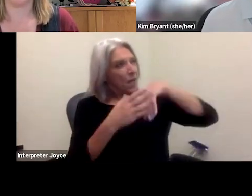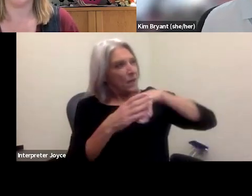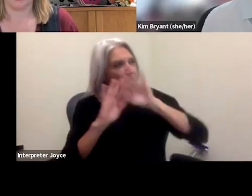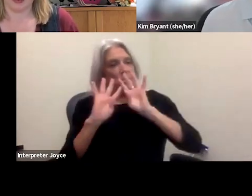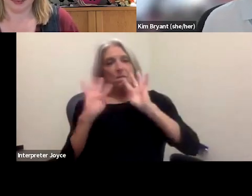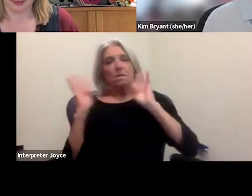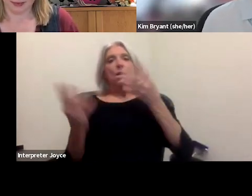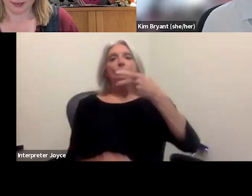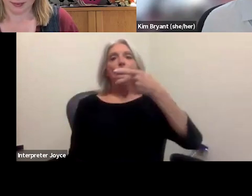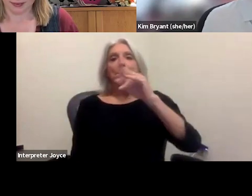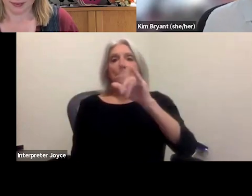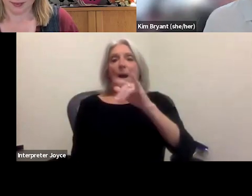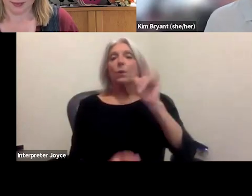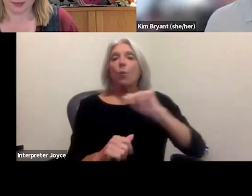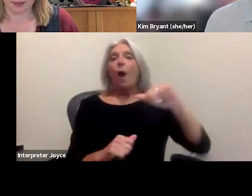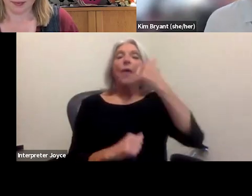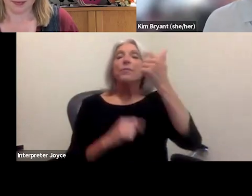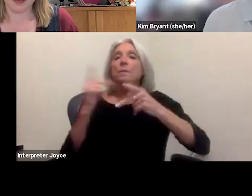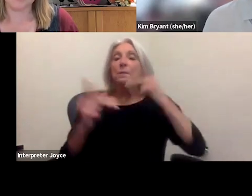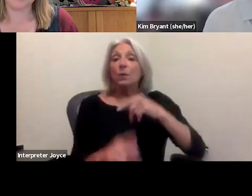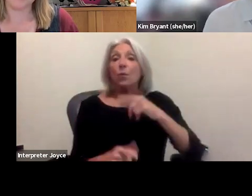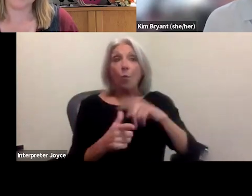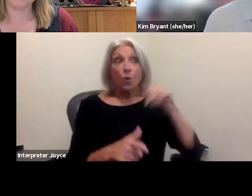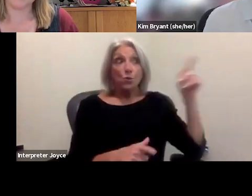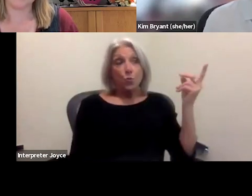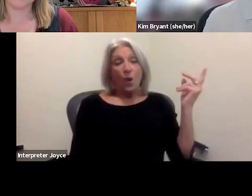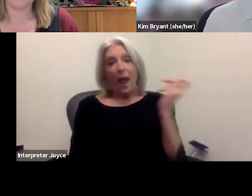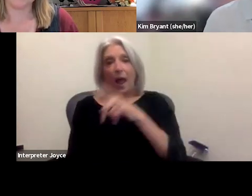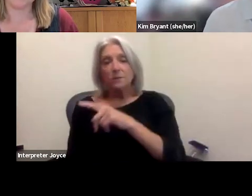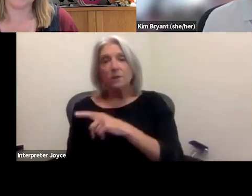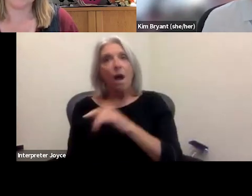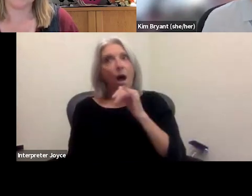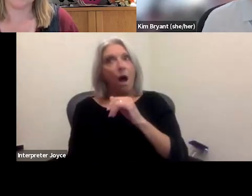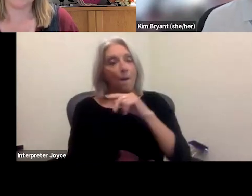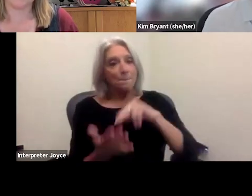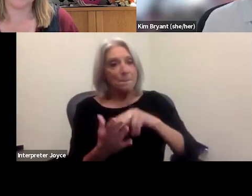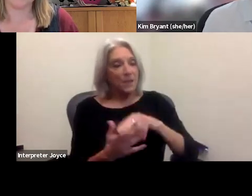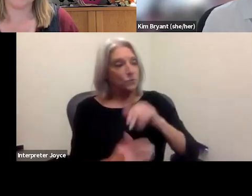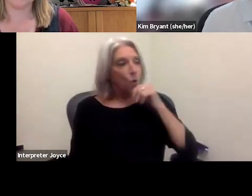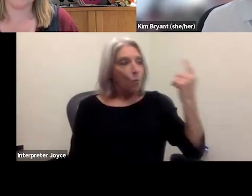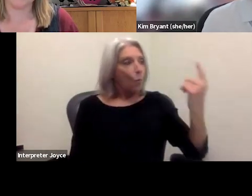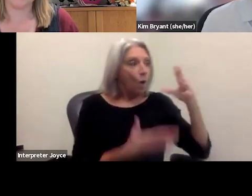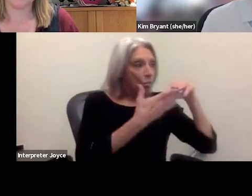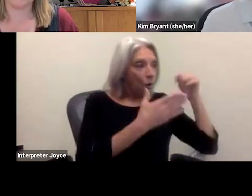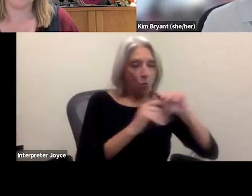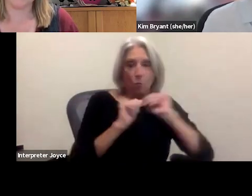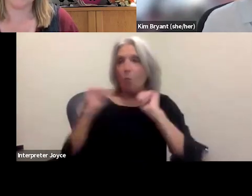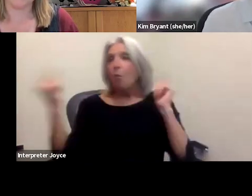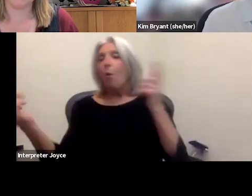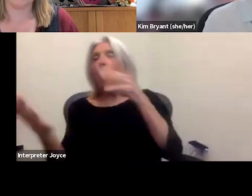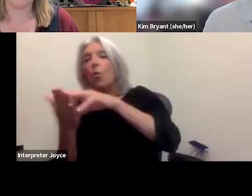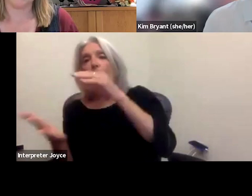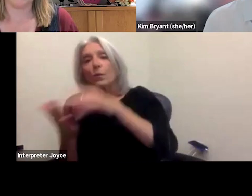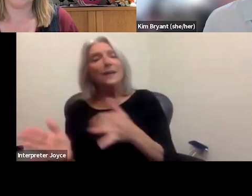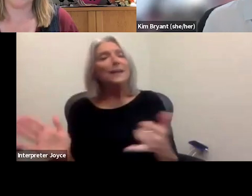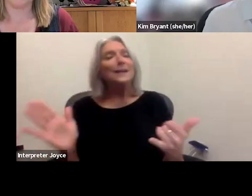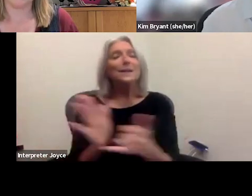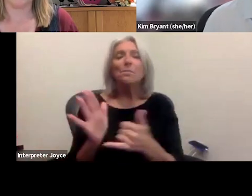We have a favorite phrase, when you ask in public, everyone learns. Nobody can possibly know everything about disability and accessibility.